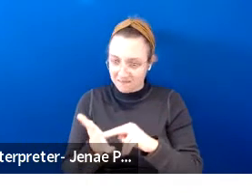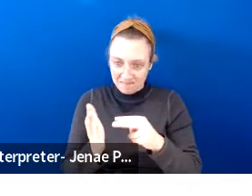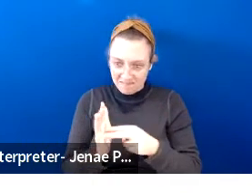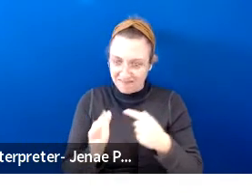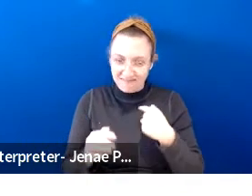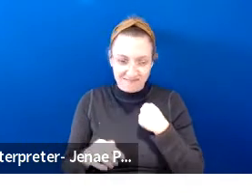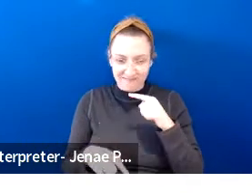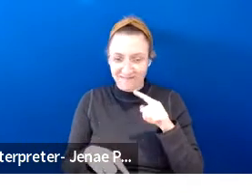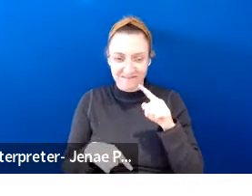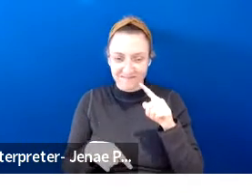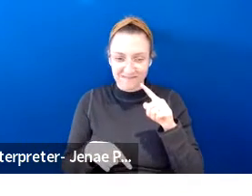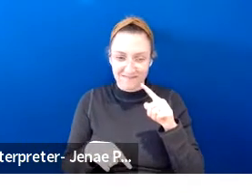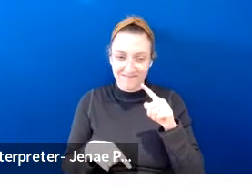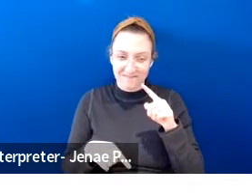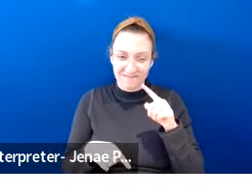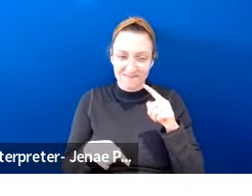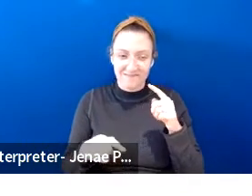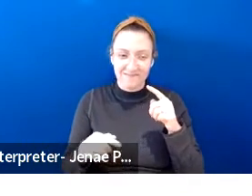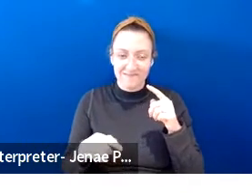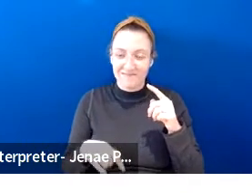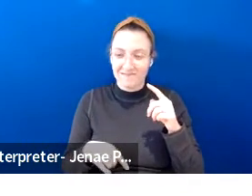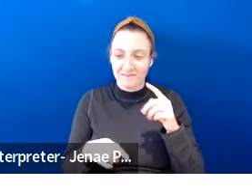so have the power to move forward.